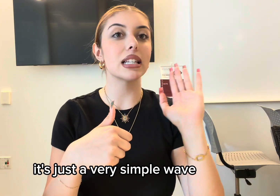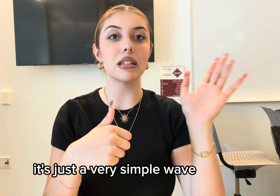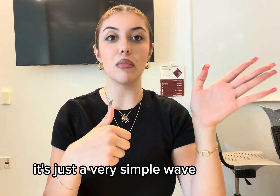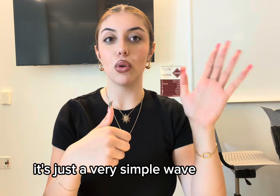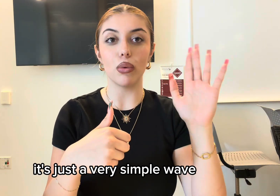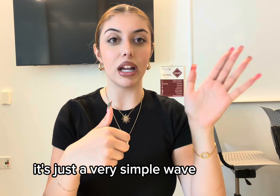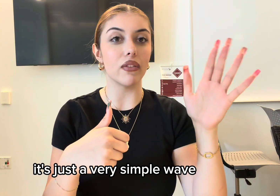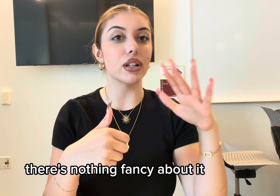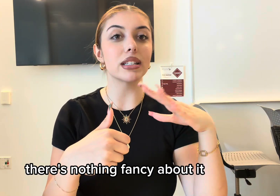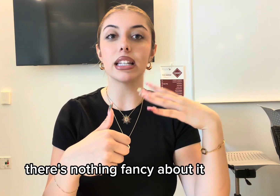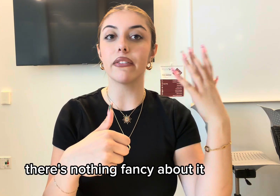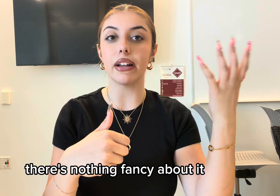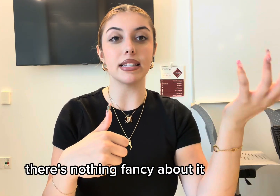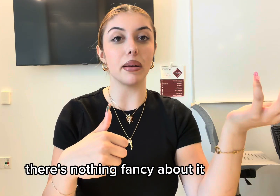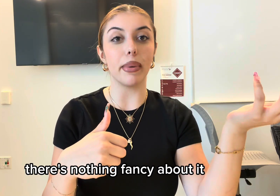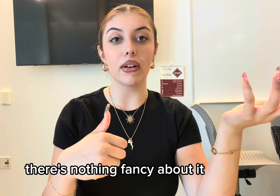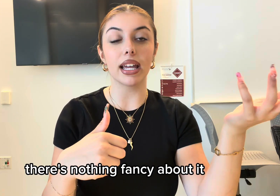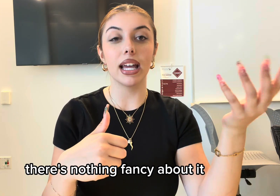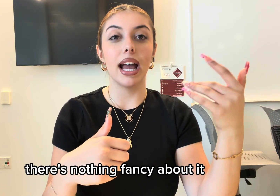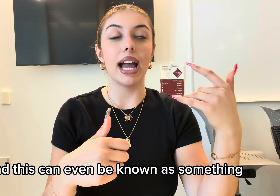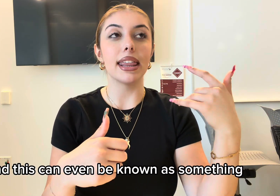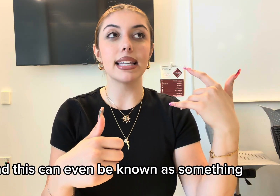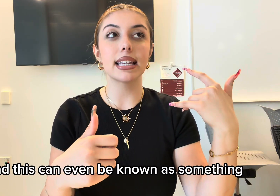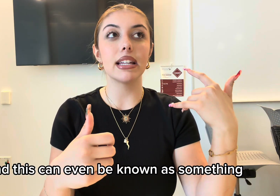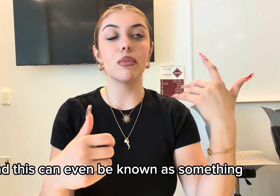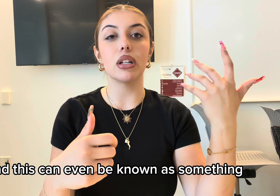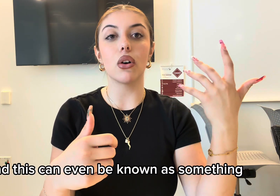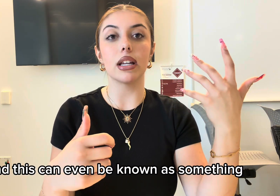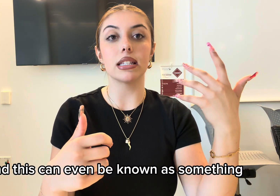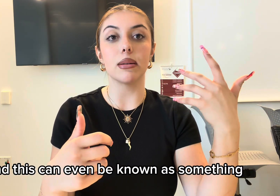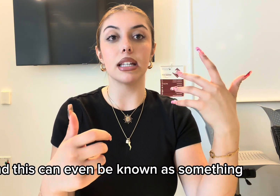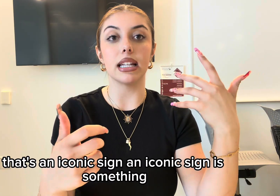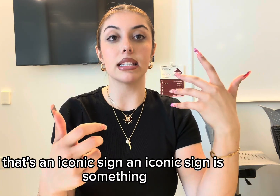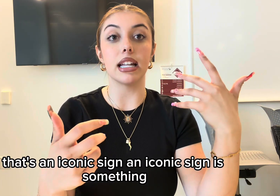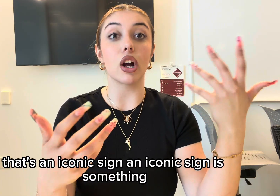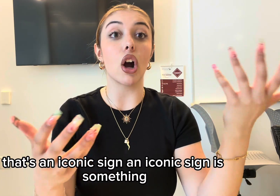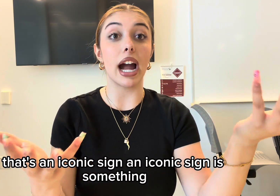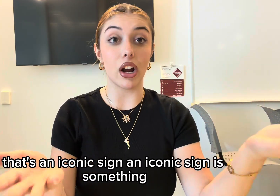very simple wave. There's nothing fancy about it. And this can even be known as something that's an